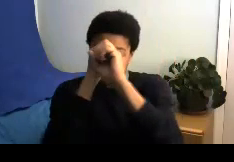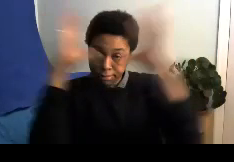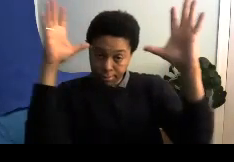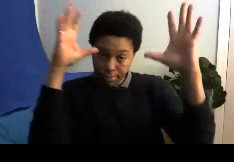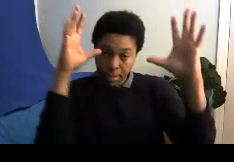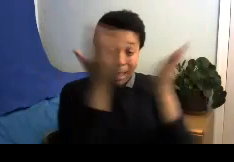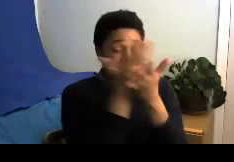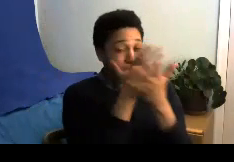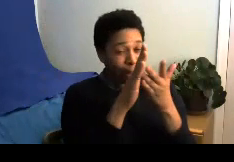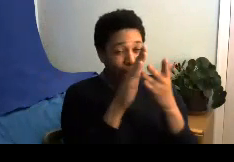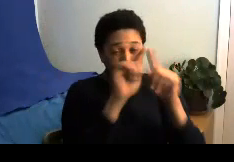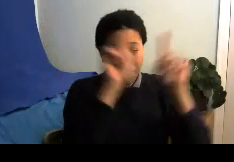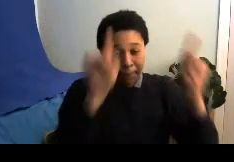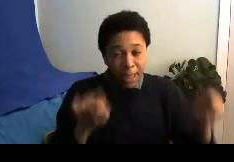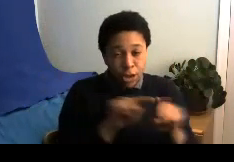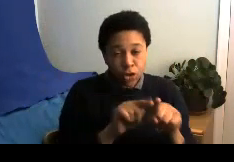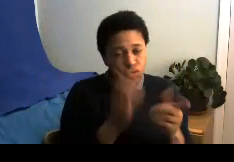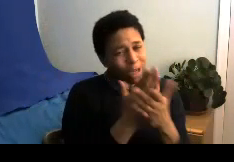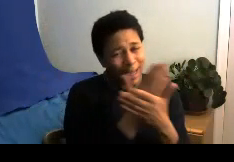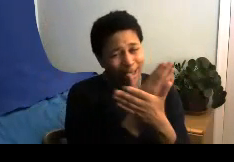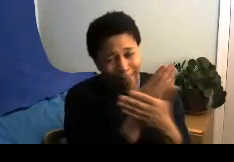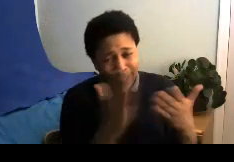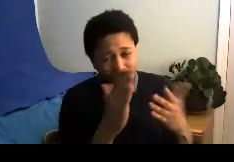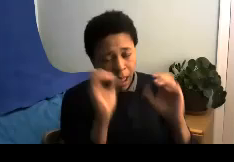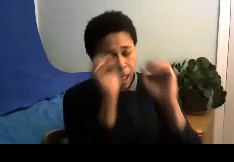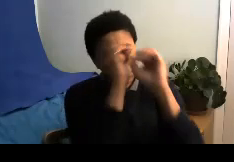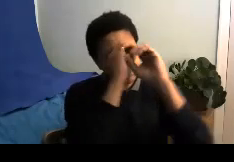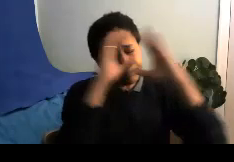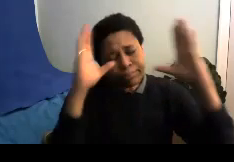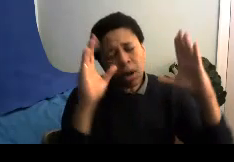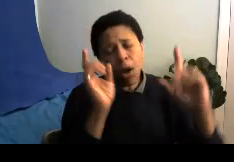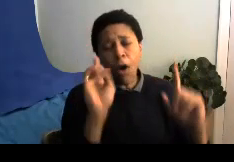There are lots of really vivid descriptions. In the novel,